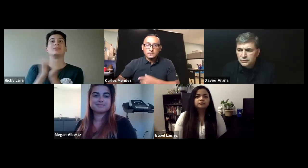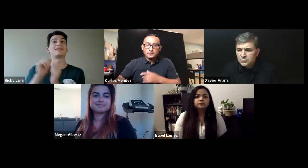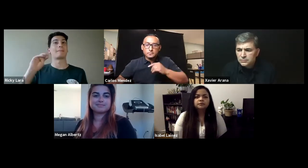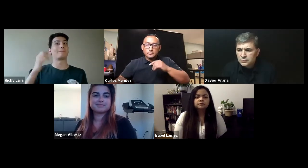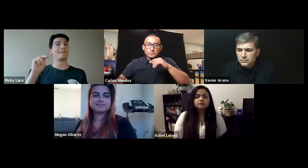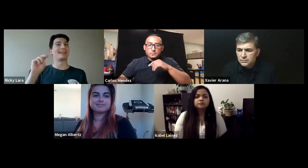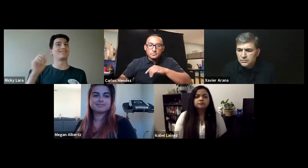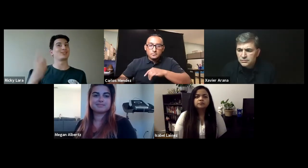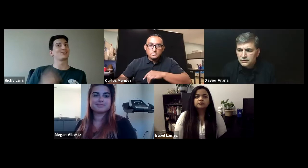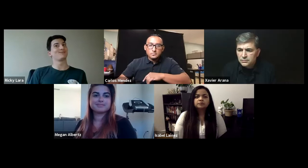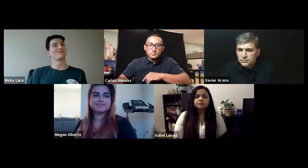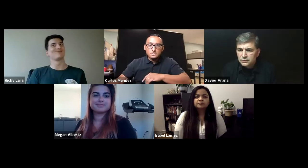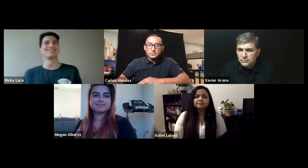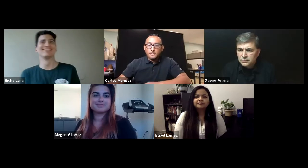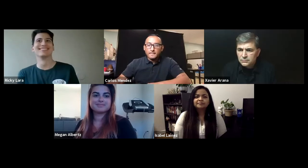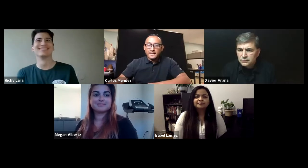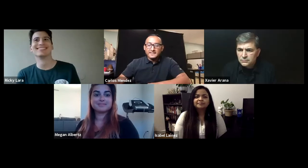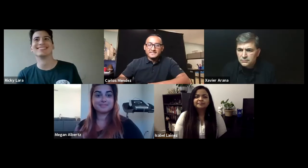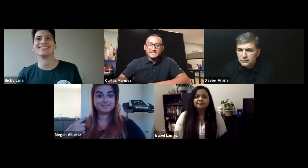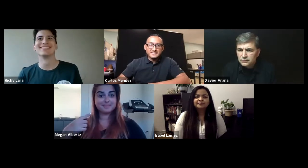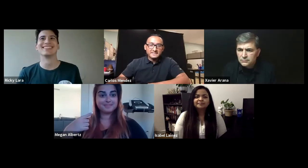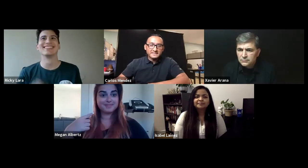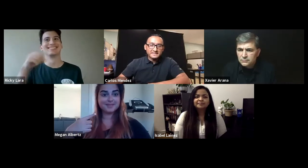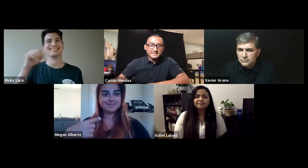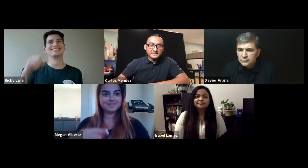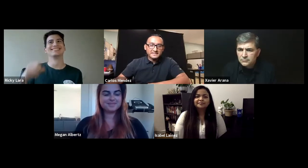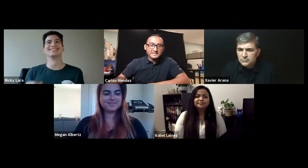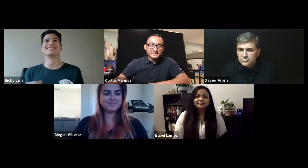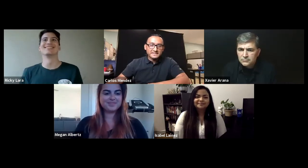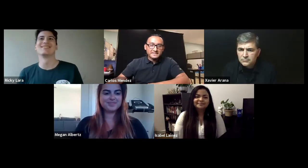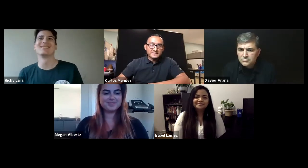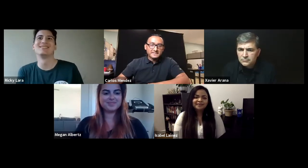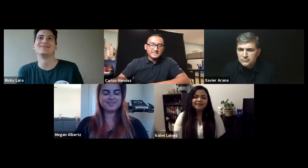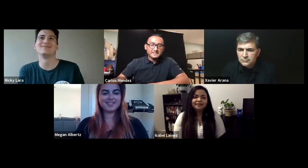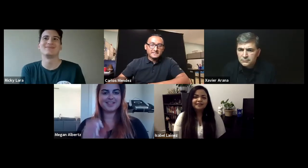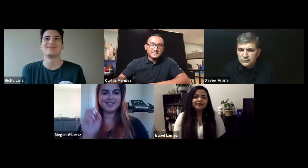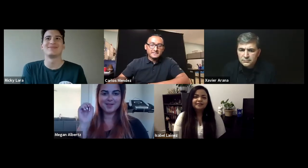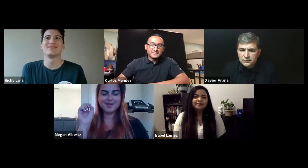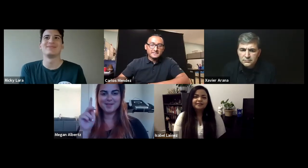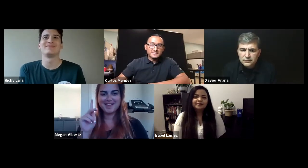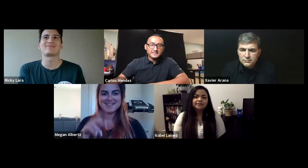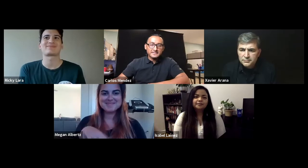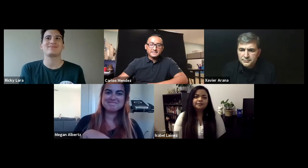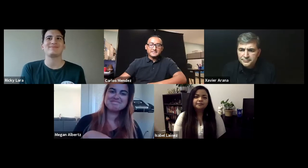at RIT/NTID. So, maybe I think I'll start with Megan first.